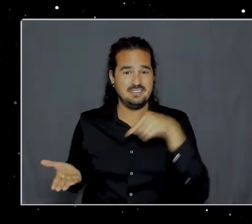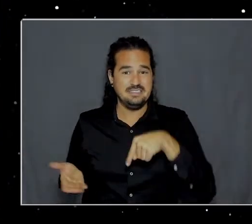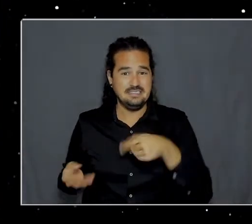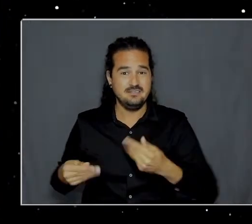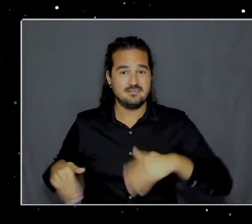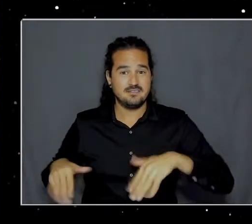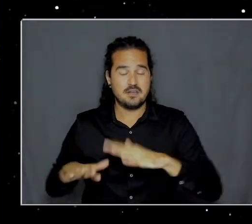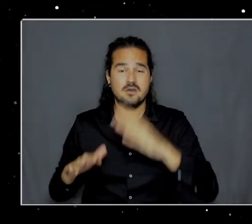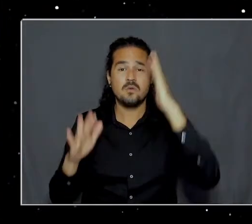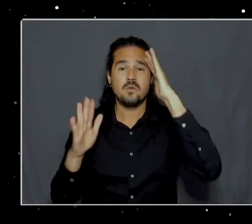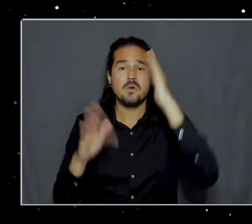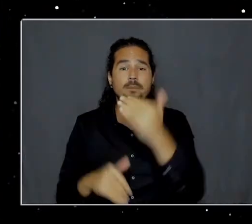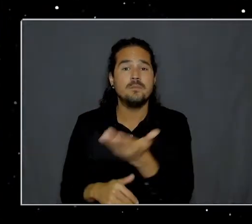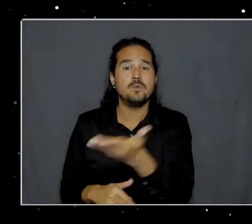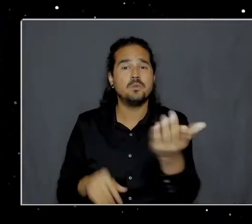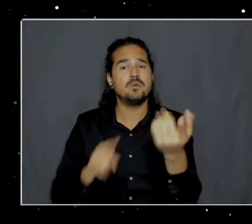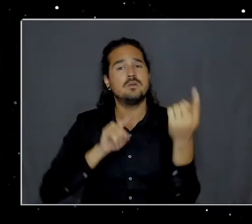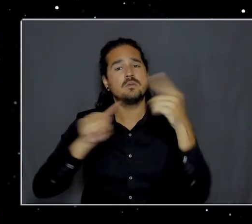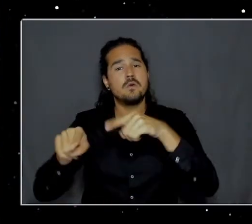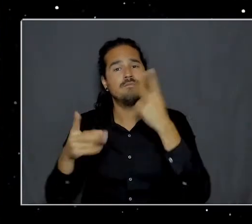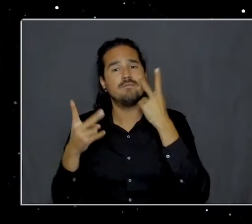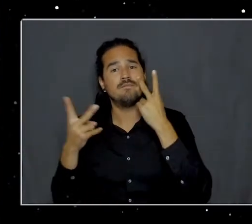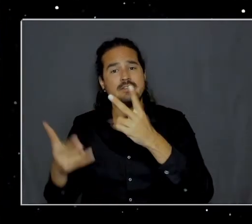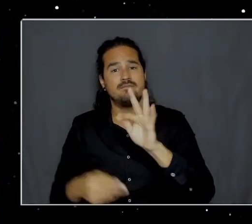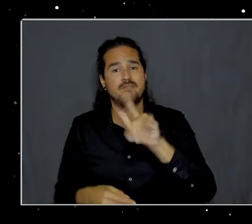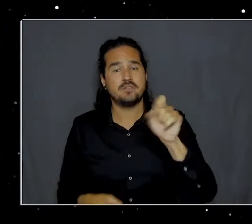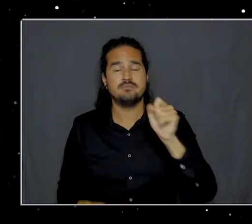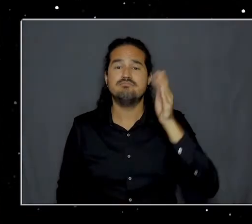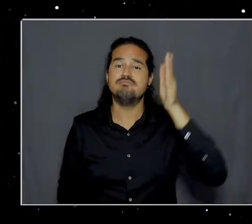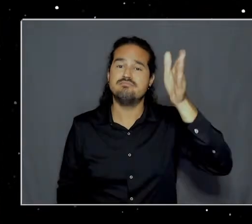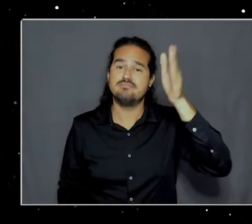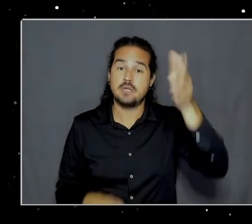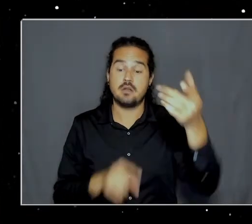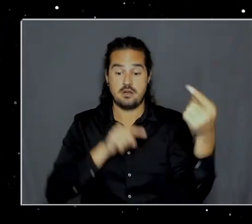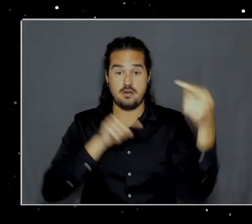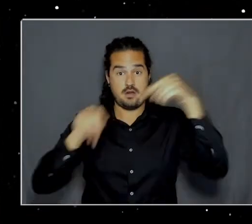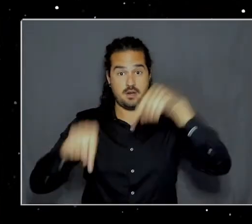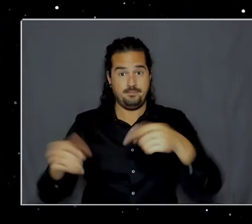THE FALLS IN THE FUTURE, YOU